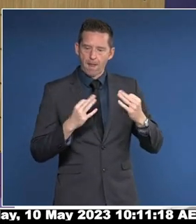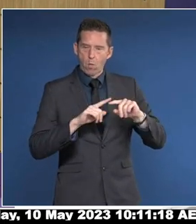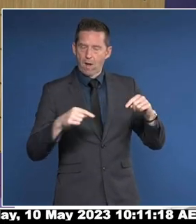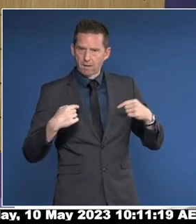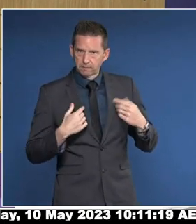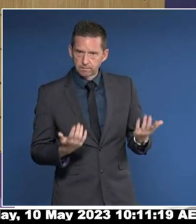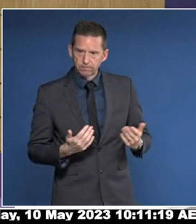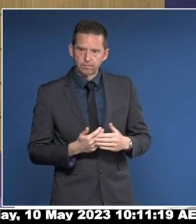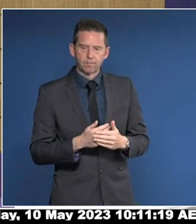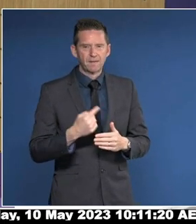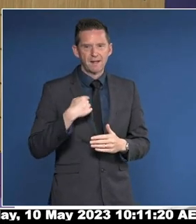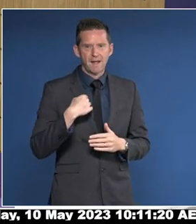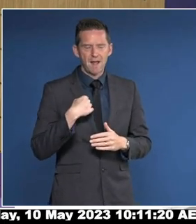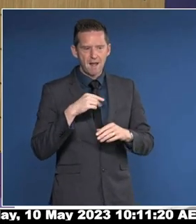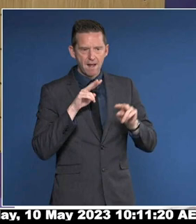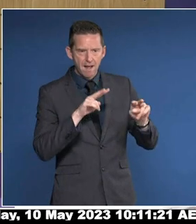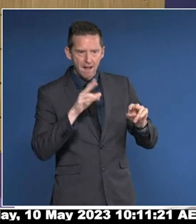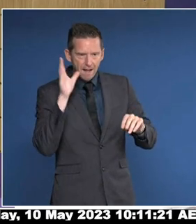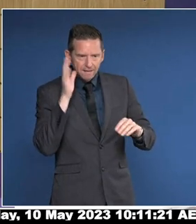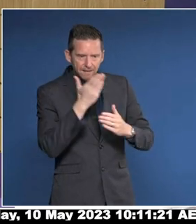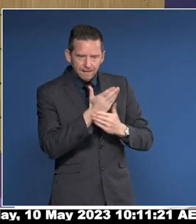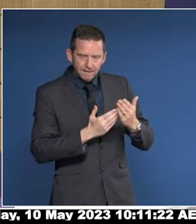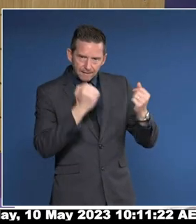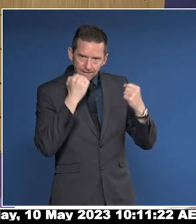listening to the evidence this morning, is not acculturated in the department?